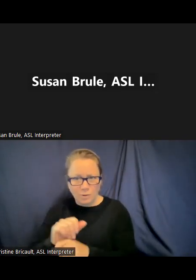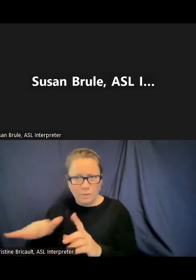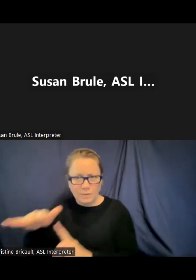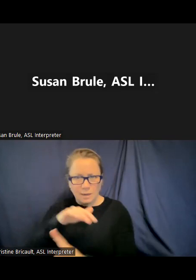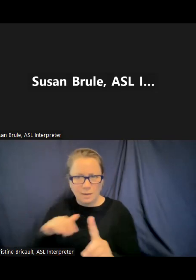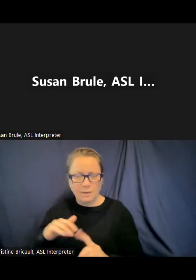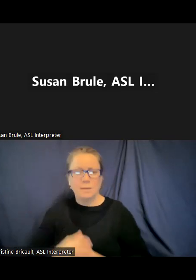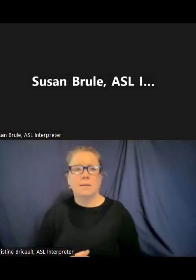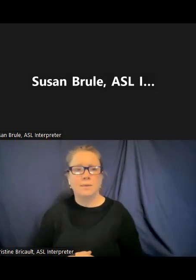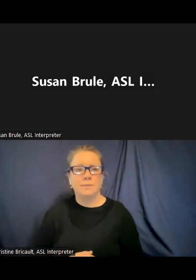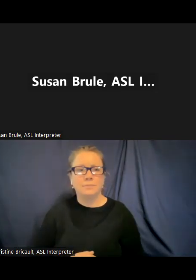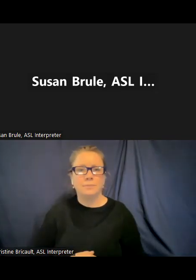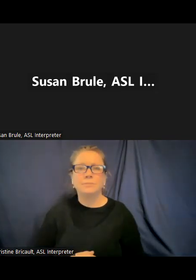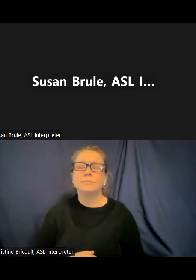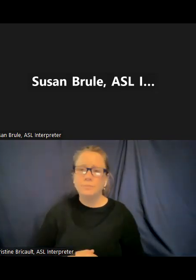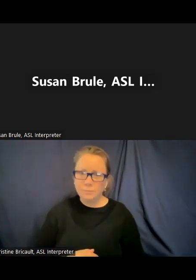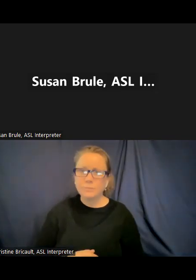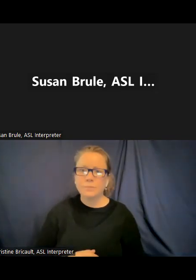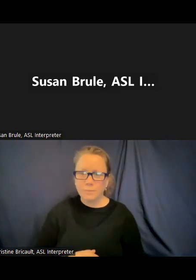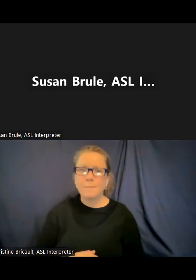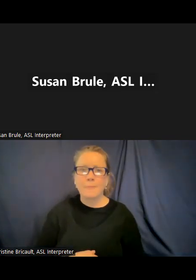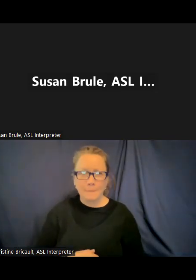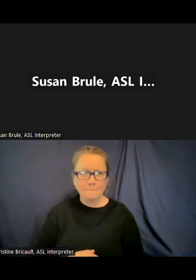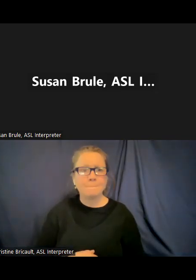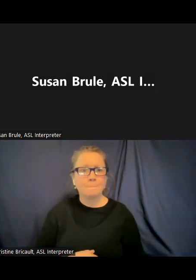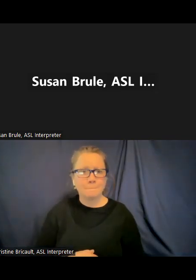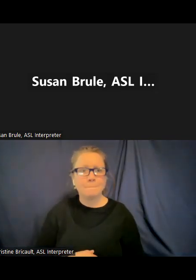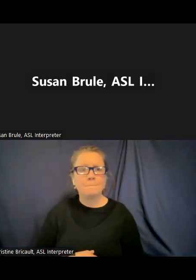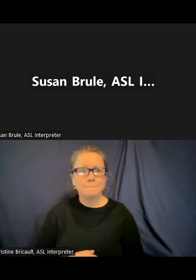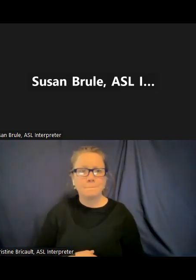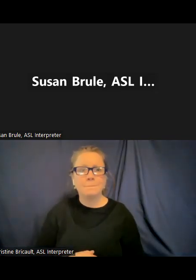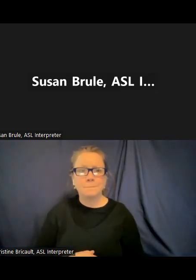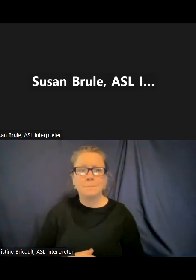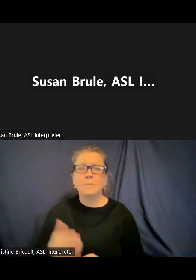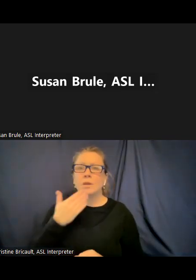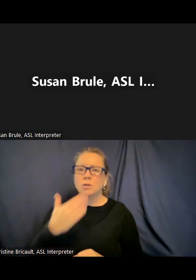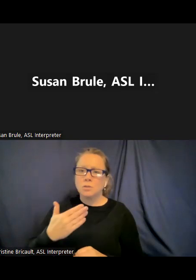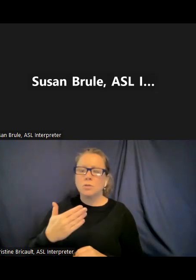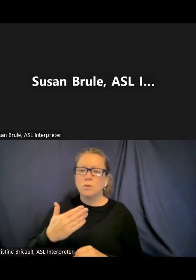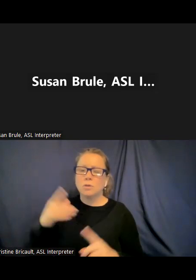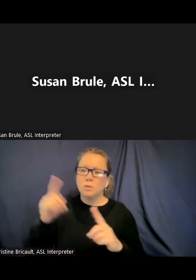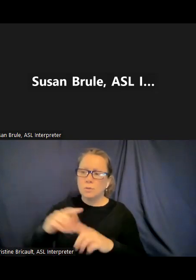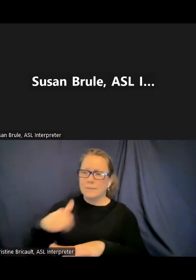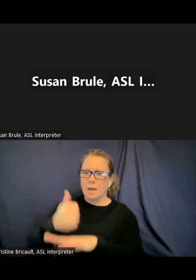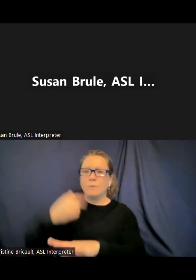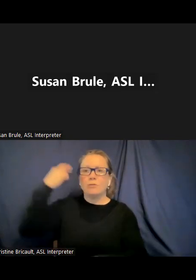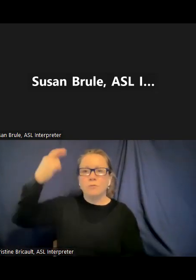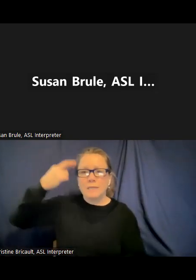It's a really good practice to establish a reasonable timeframe for responding to these requests.